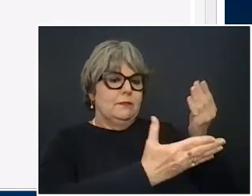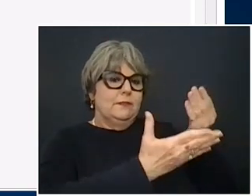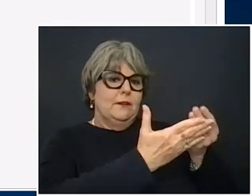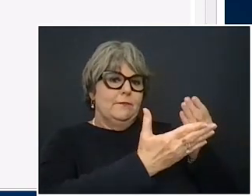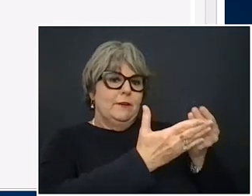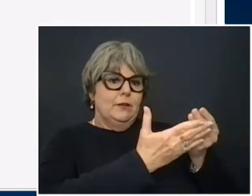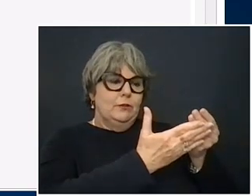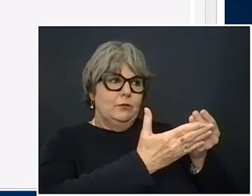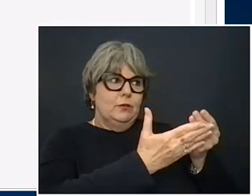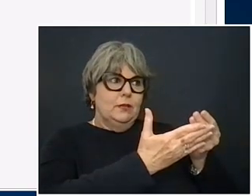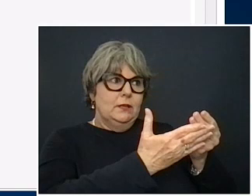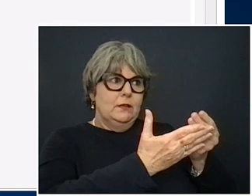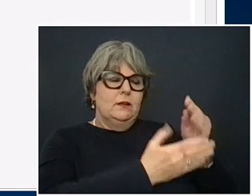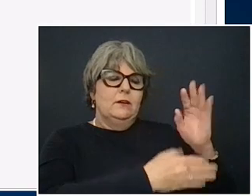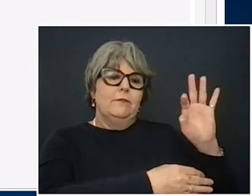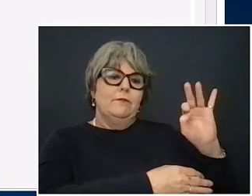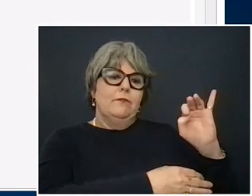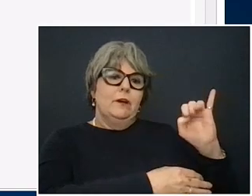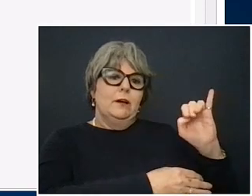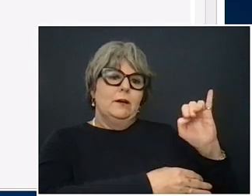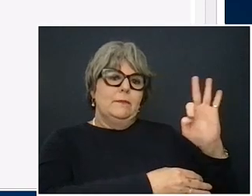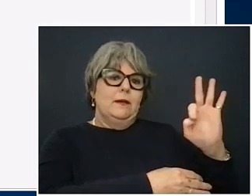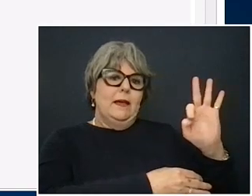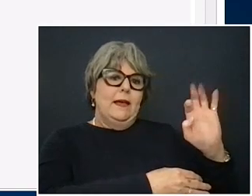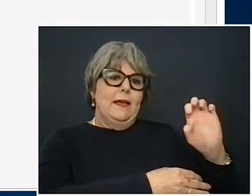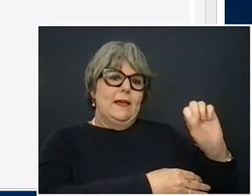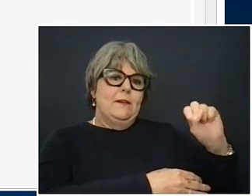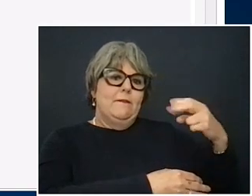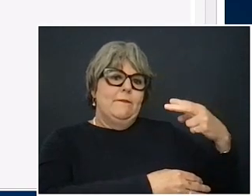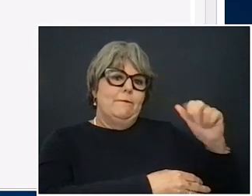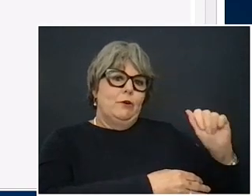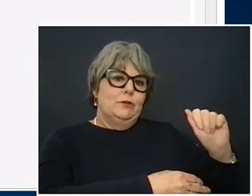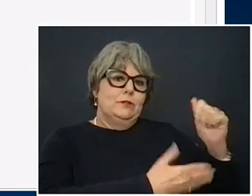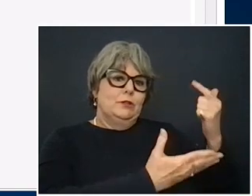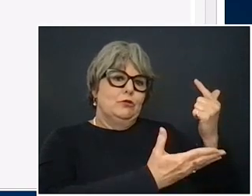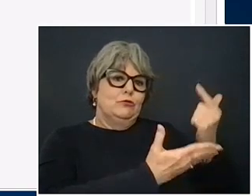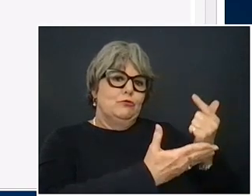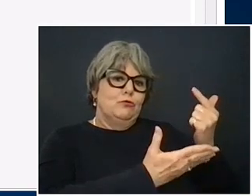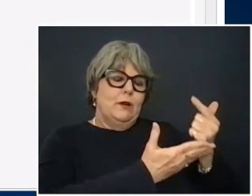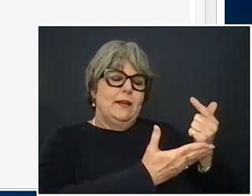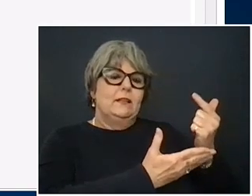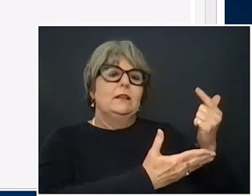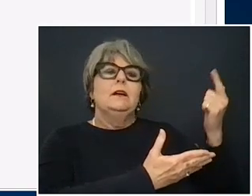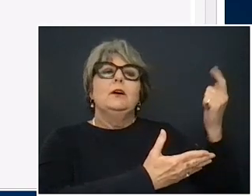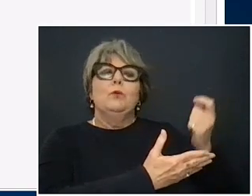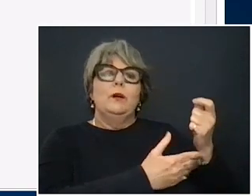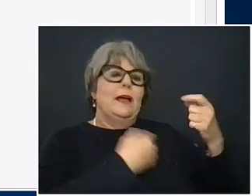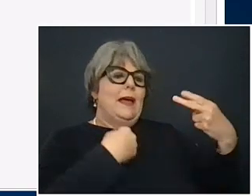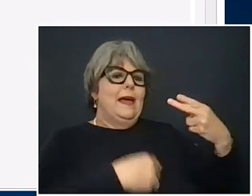That's something we're still trying to figure out. It was a conversation that we had with HRSA that nobody could really answer.